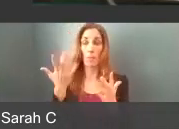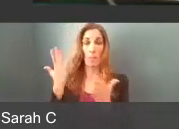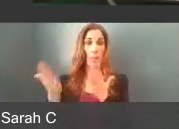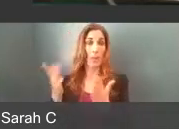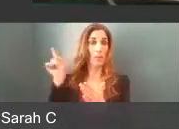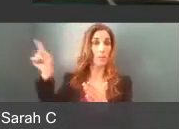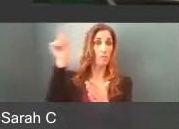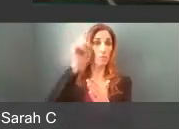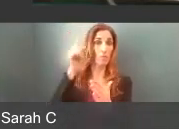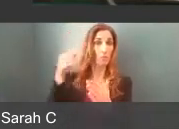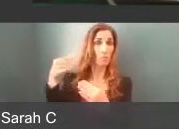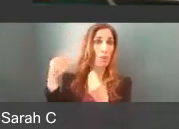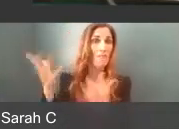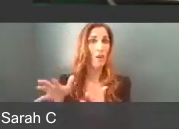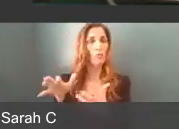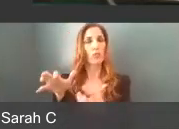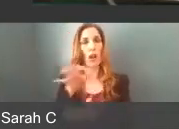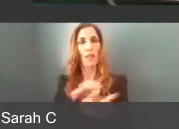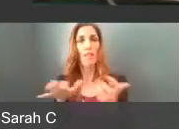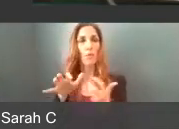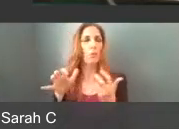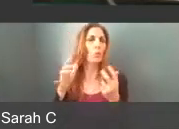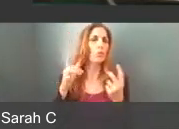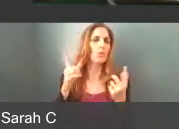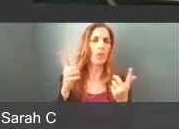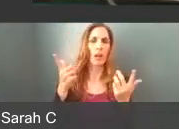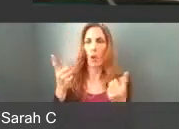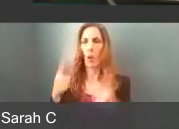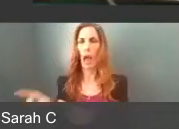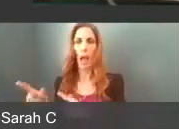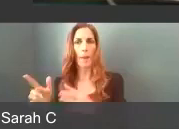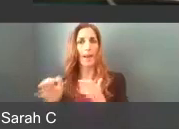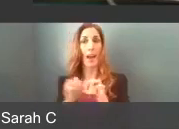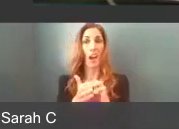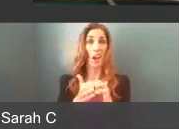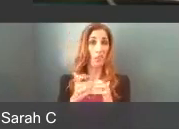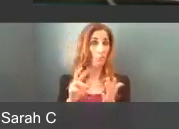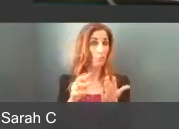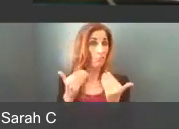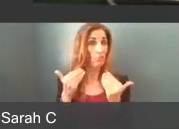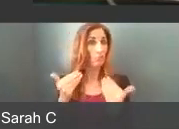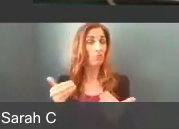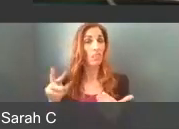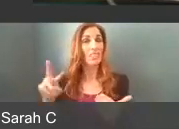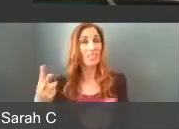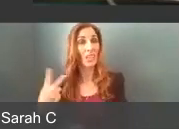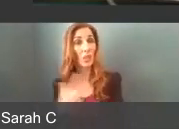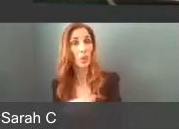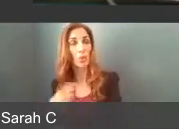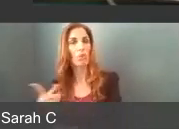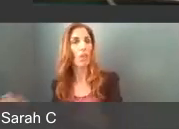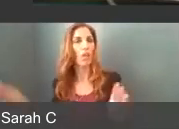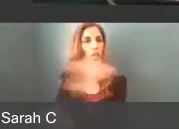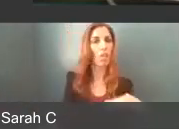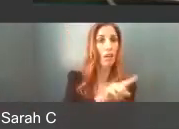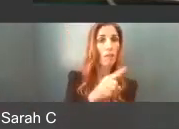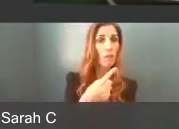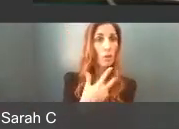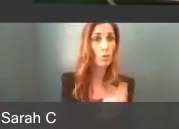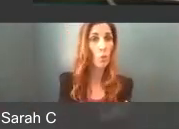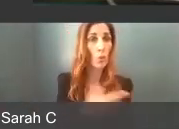got confused or or deliberately gave second doses as first doses but we will work through this.